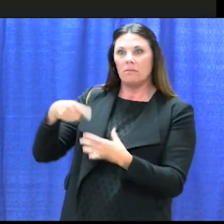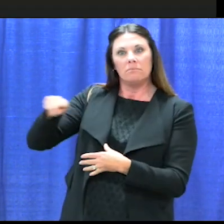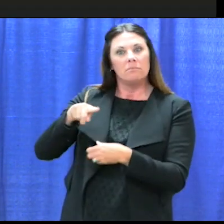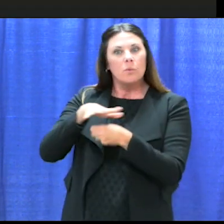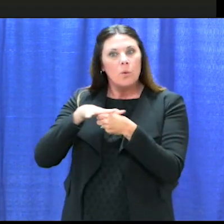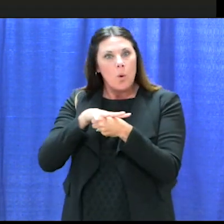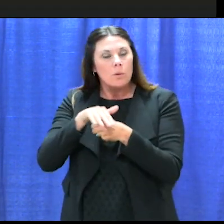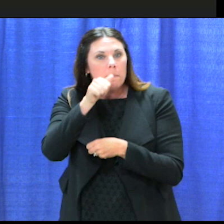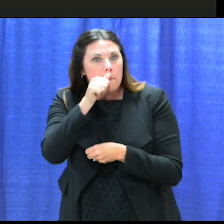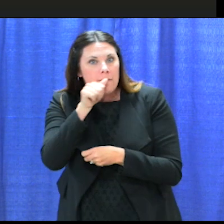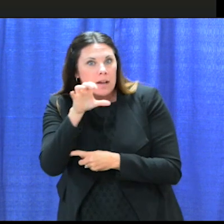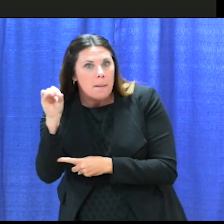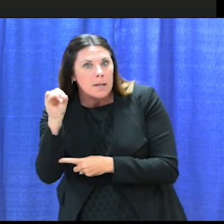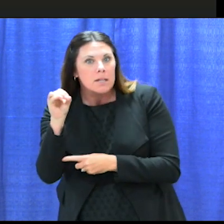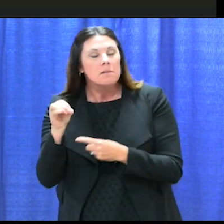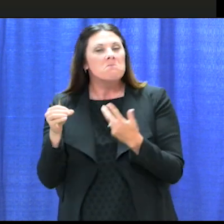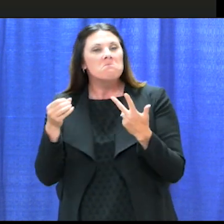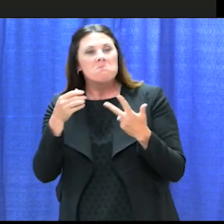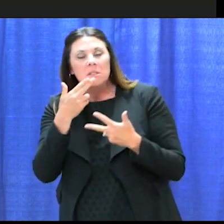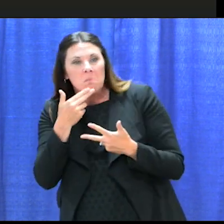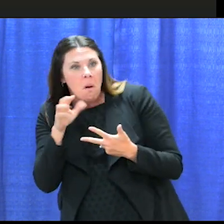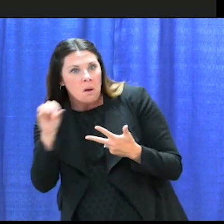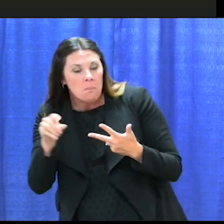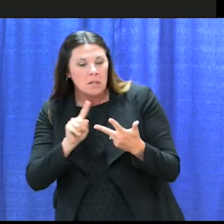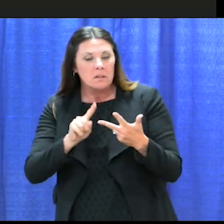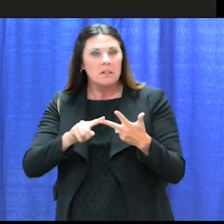smaller companies and potential public options to move forward.